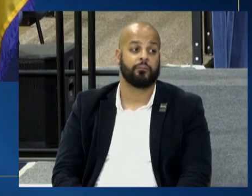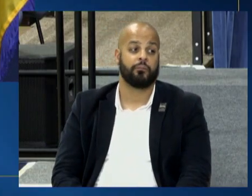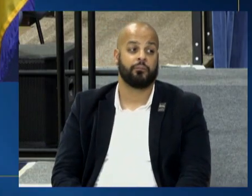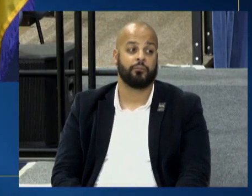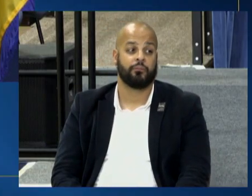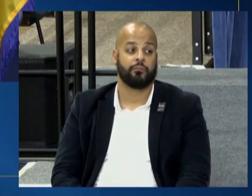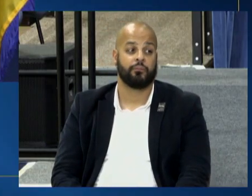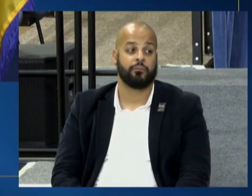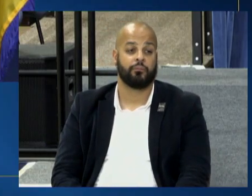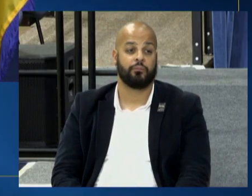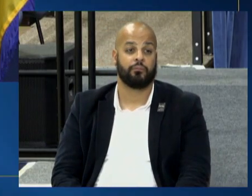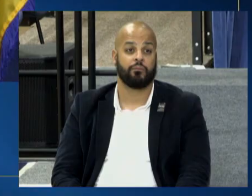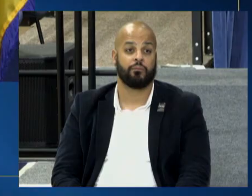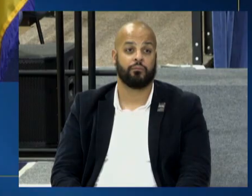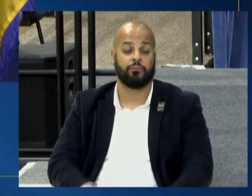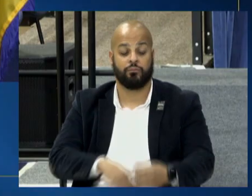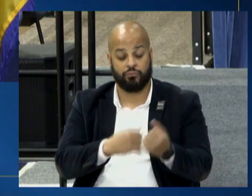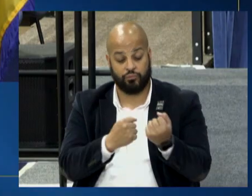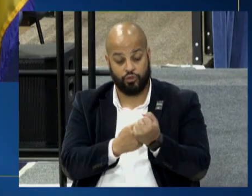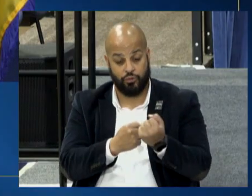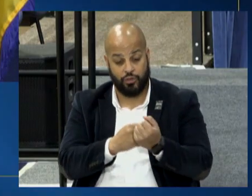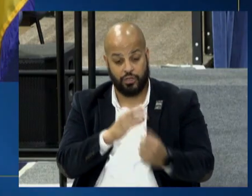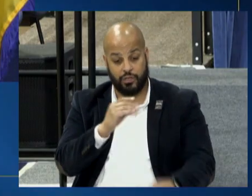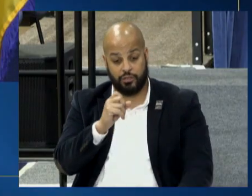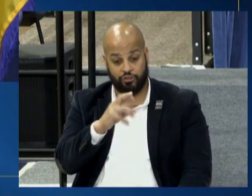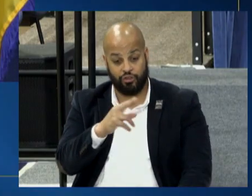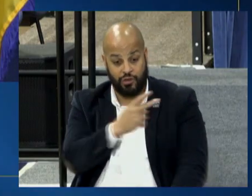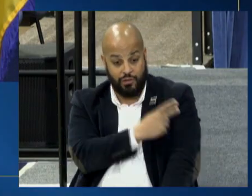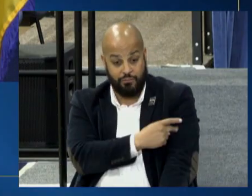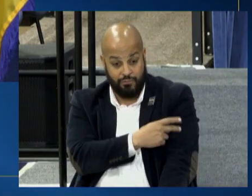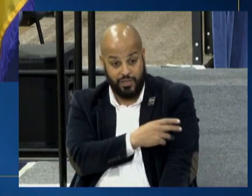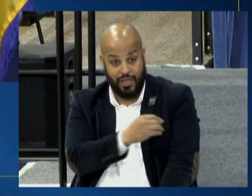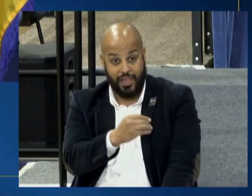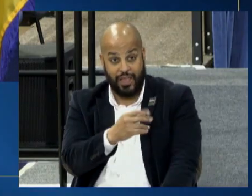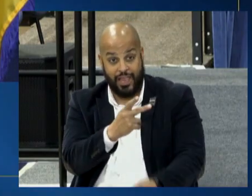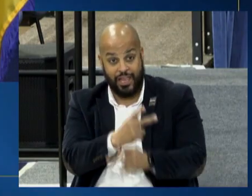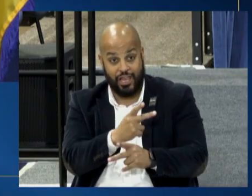Supporting cancer patients and caregivers. EOM build on lessons learned from OCM that